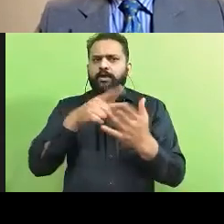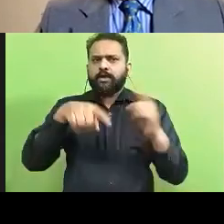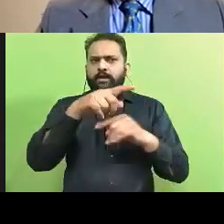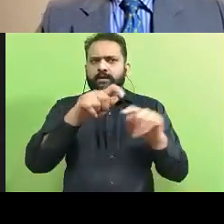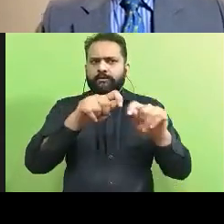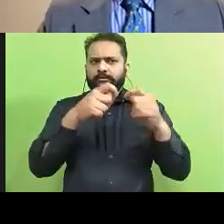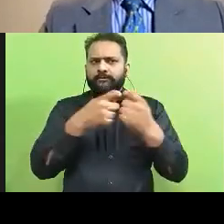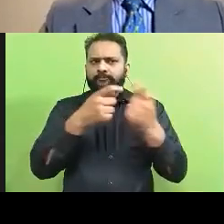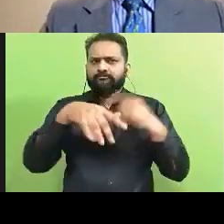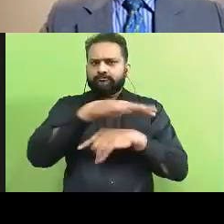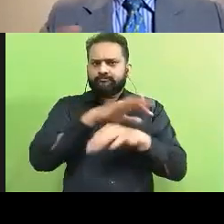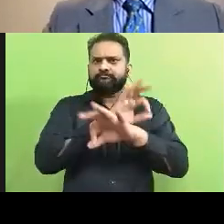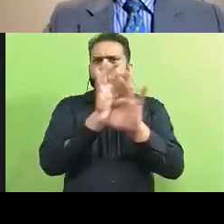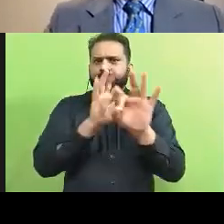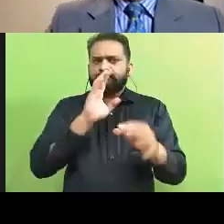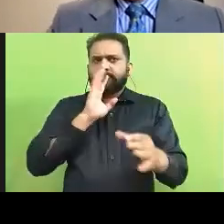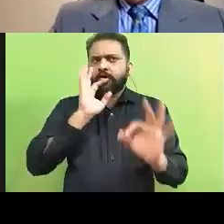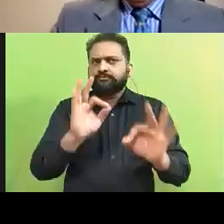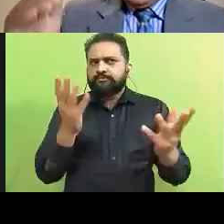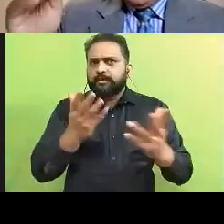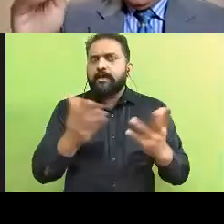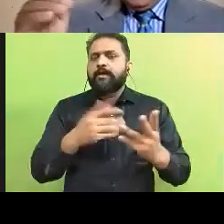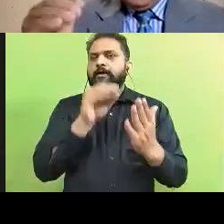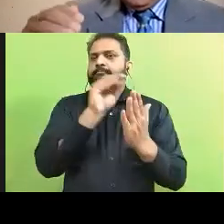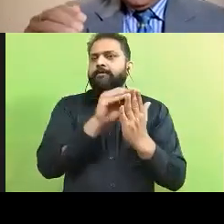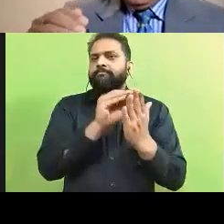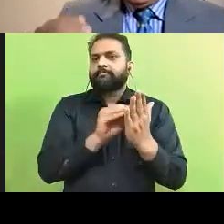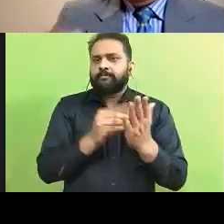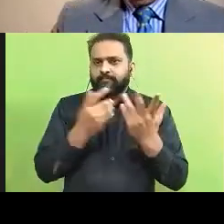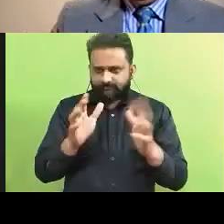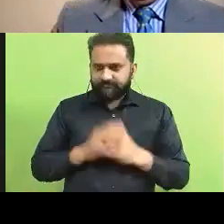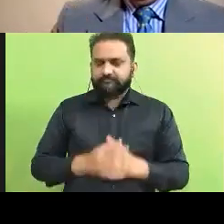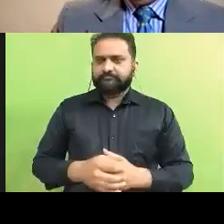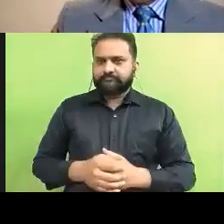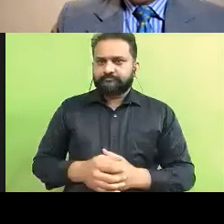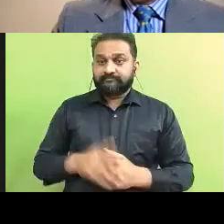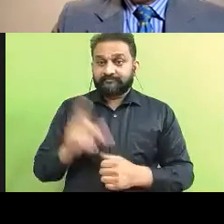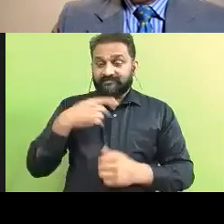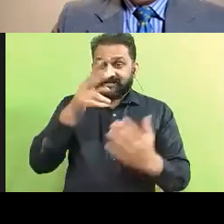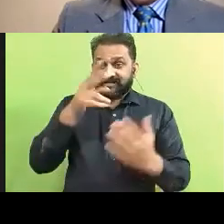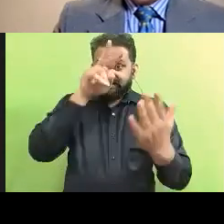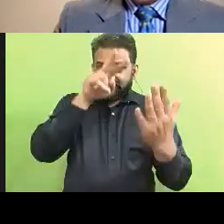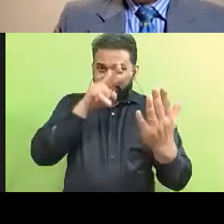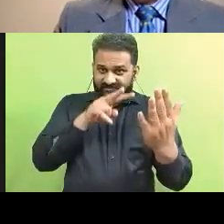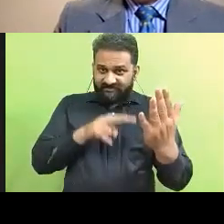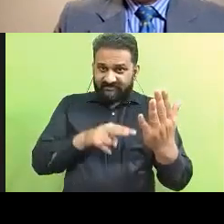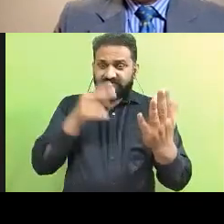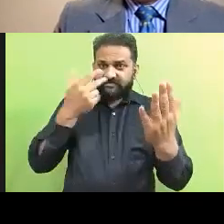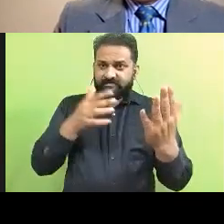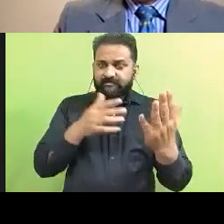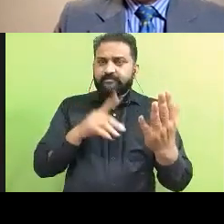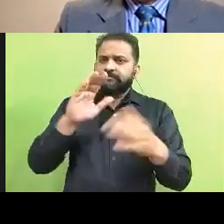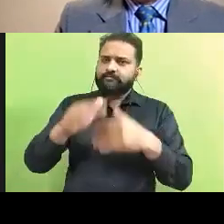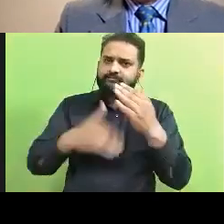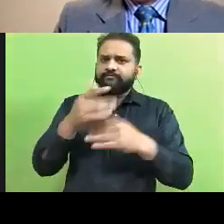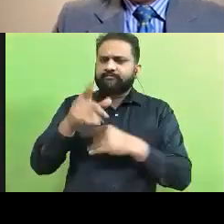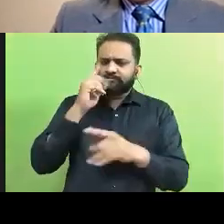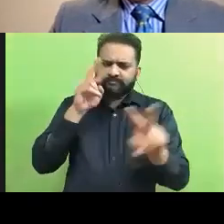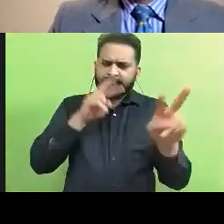with the facts and everything when you read this apart from that you will also find a general idea